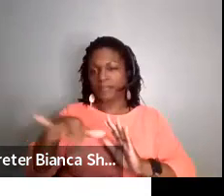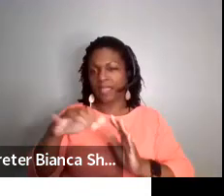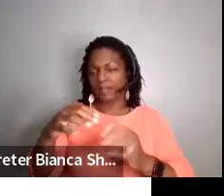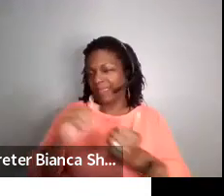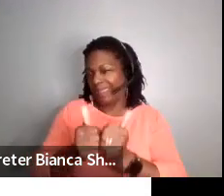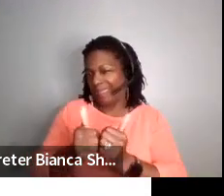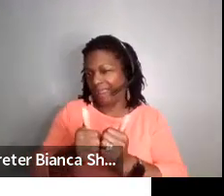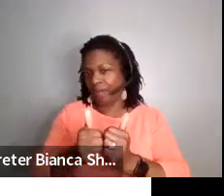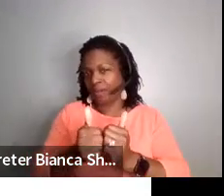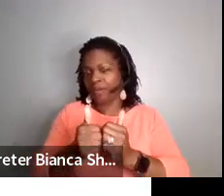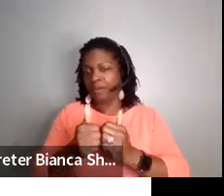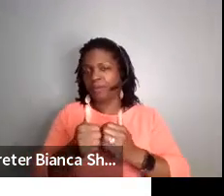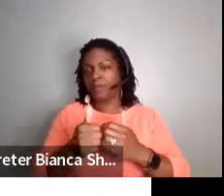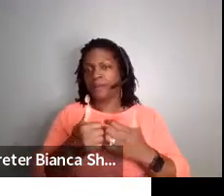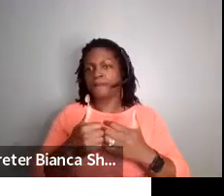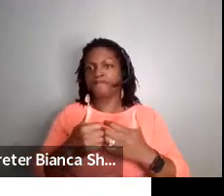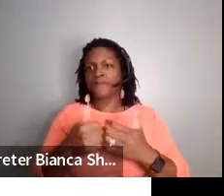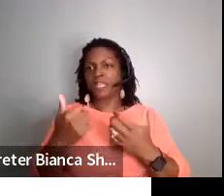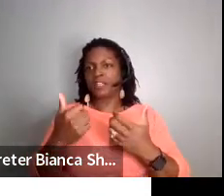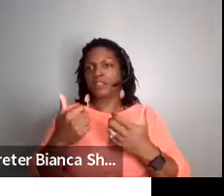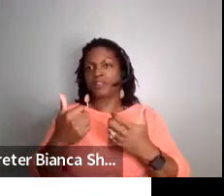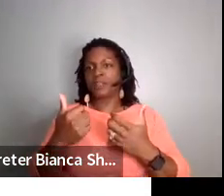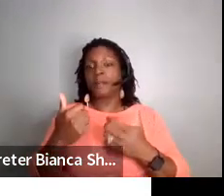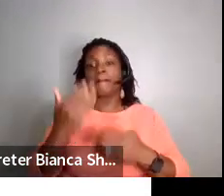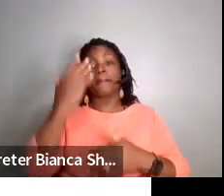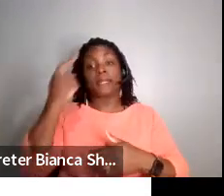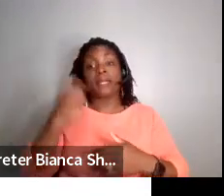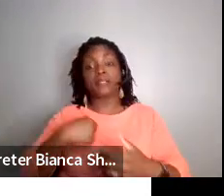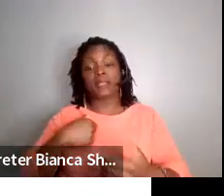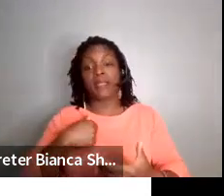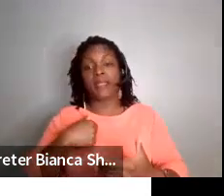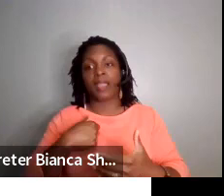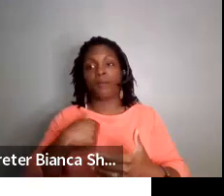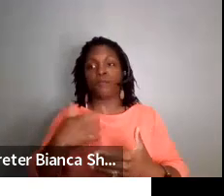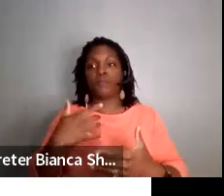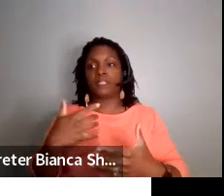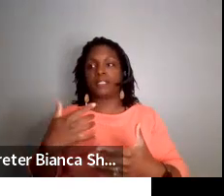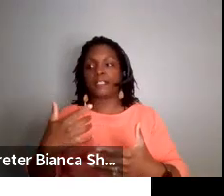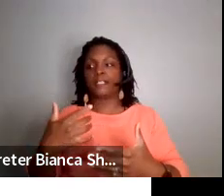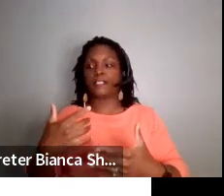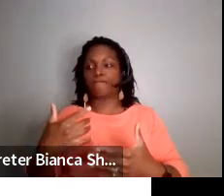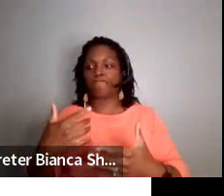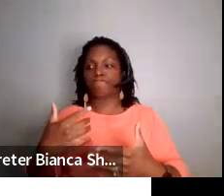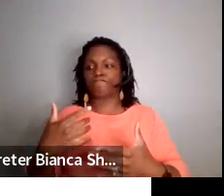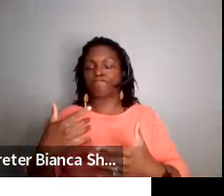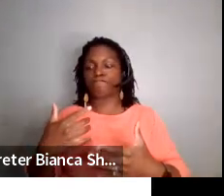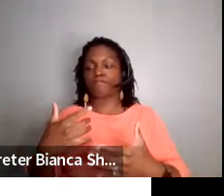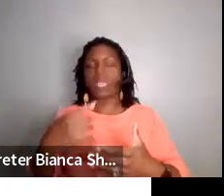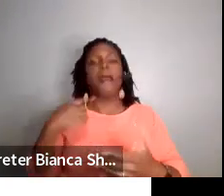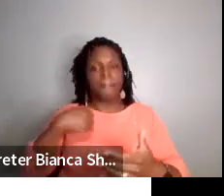One introduced to with a disability at a very young age.